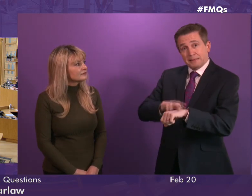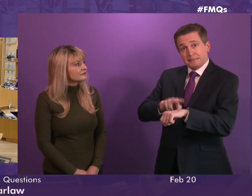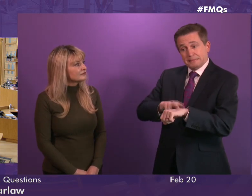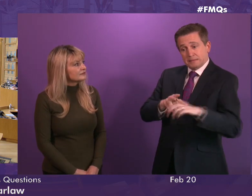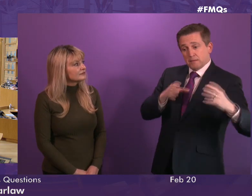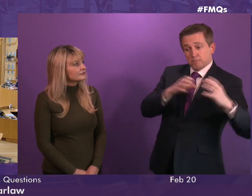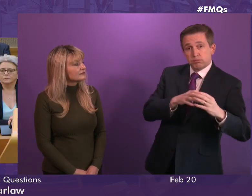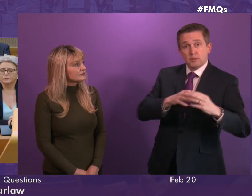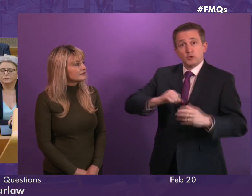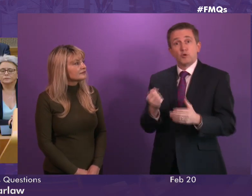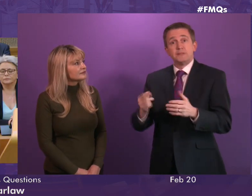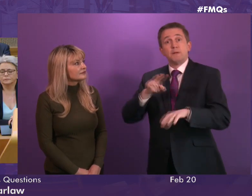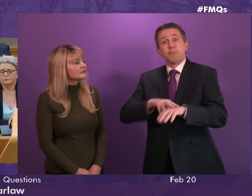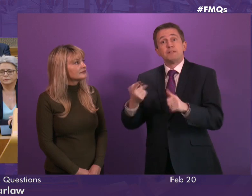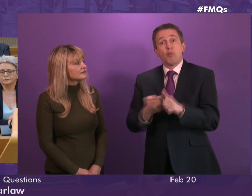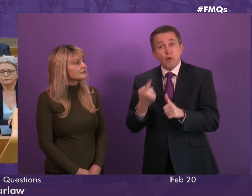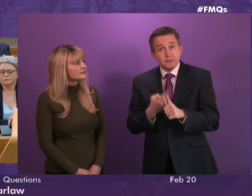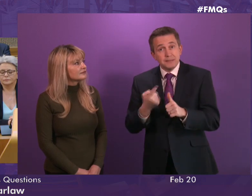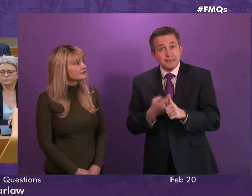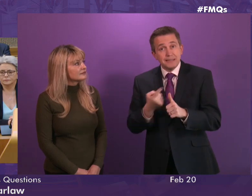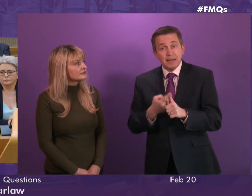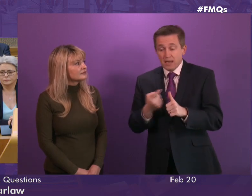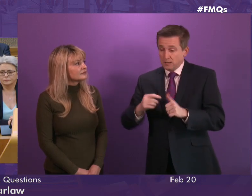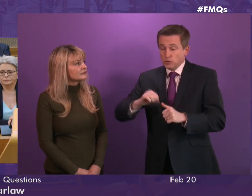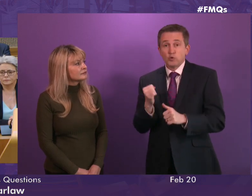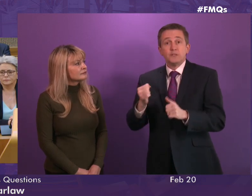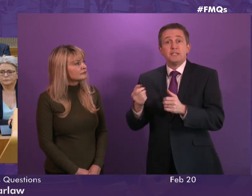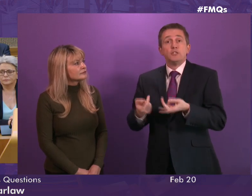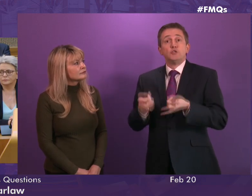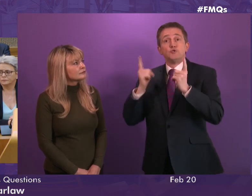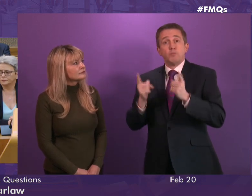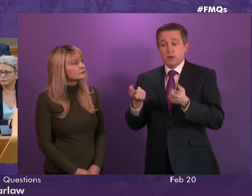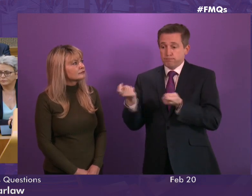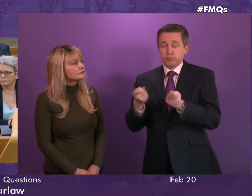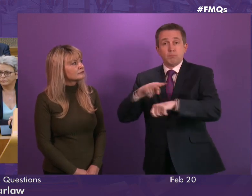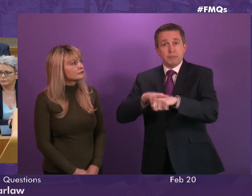Police Authority and the Association of Scottish Police Superintendents all say that this year’s